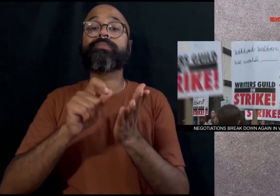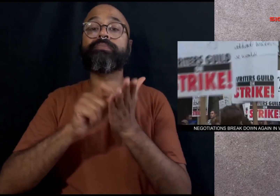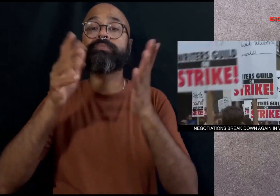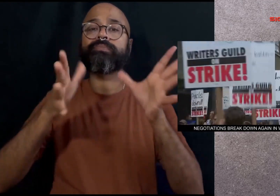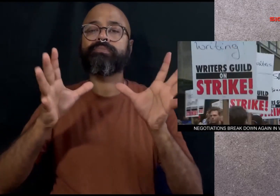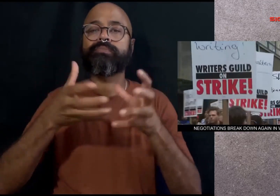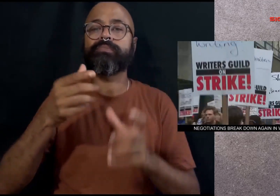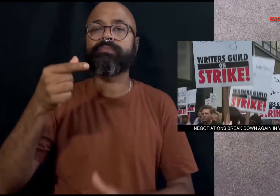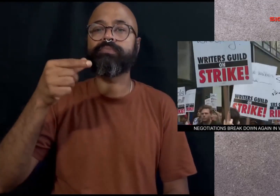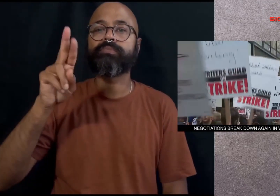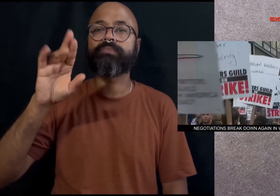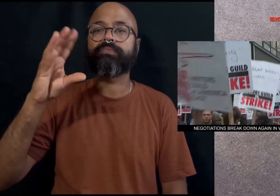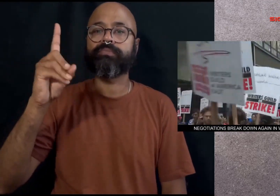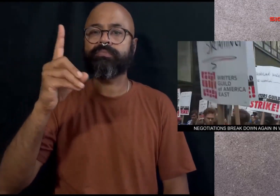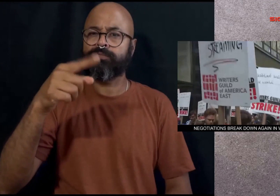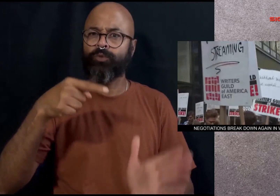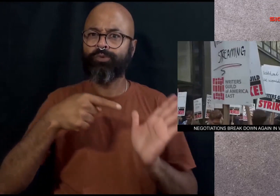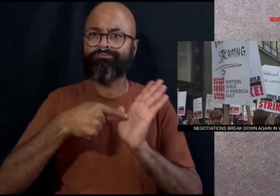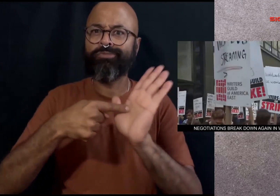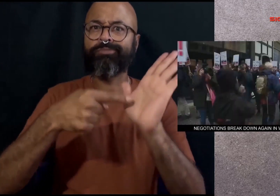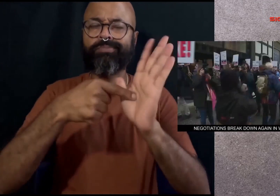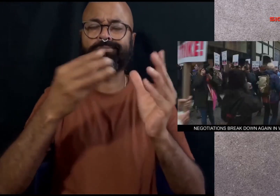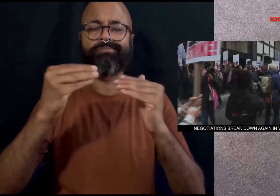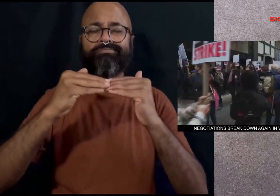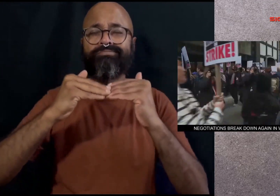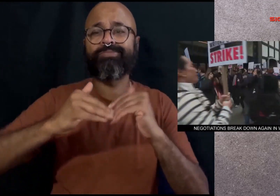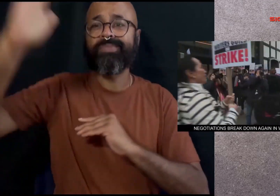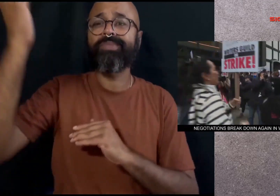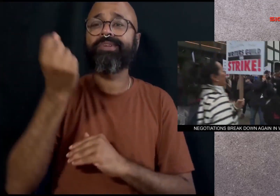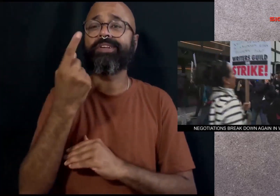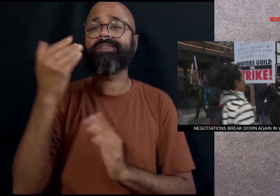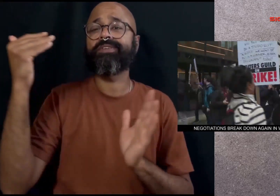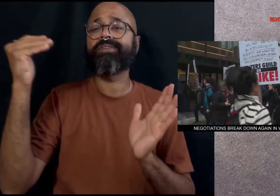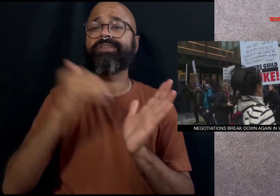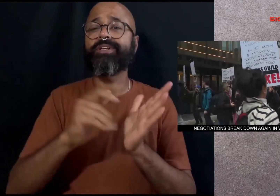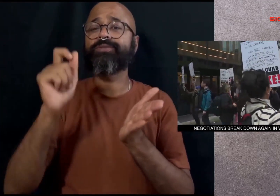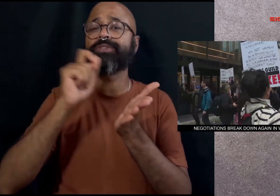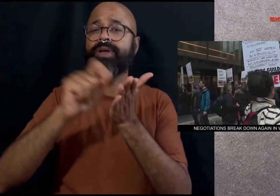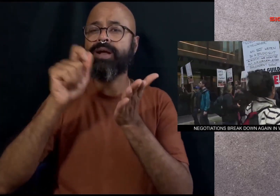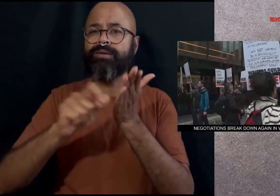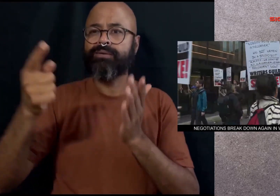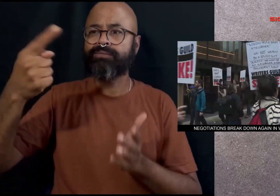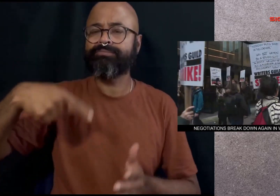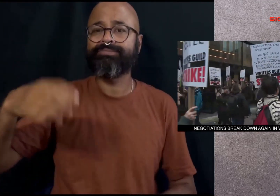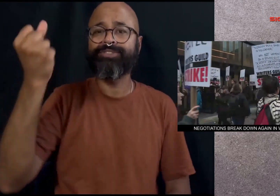The writer's Guil represents more than 11,000 writers who have been on strike since May